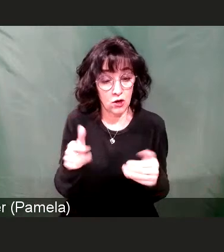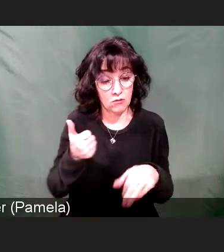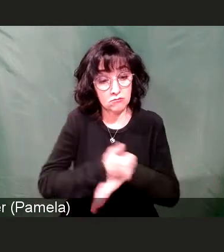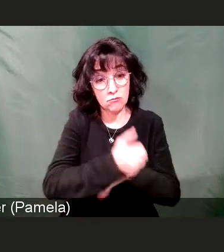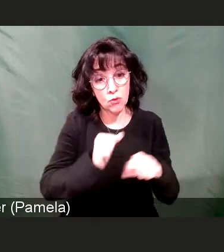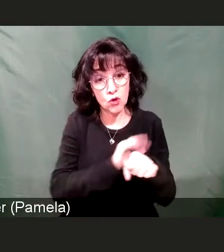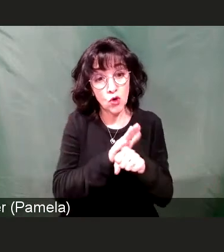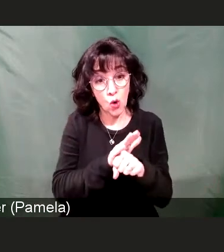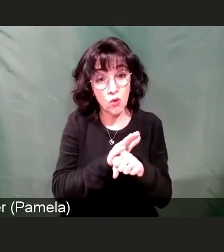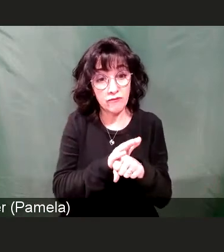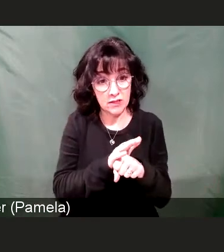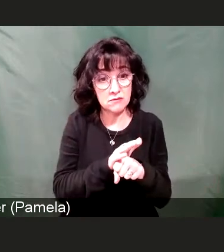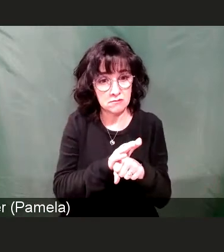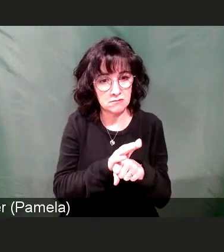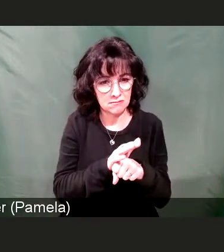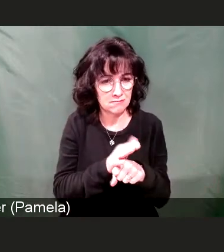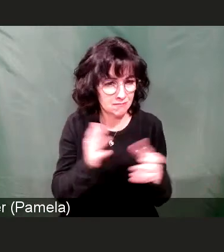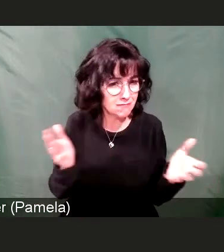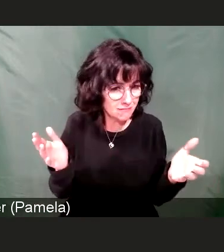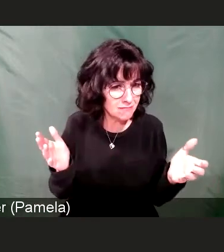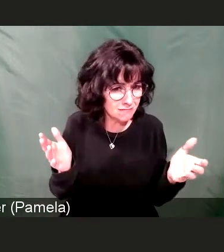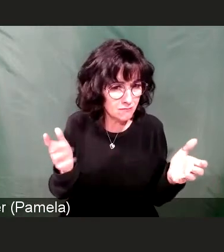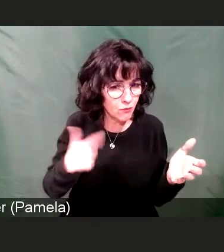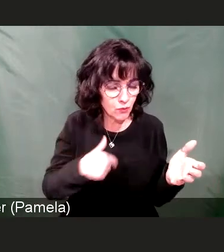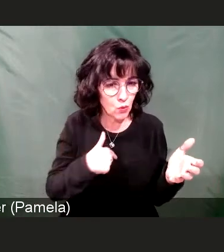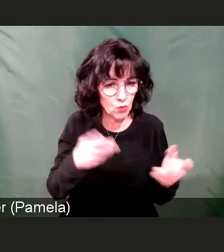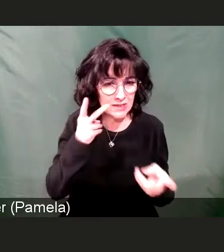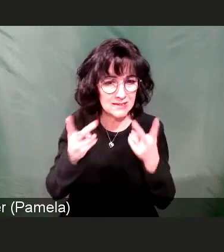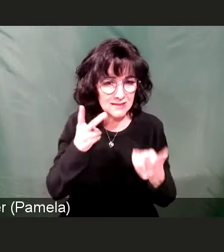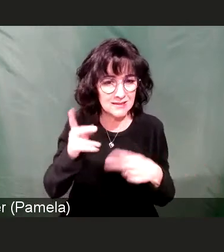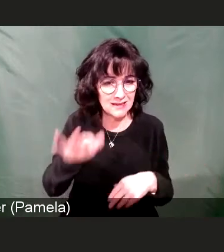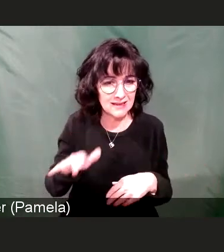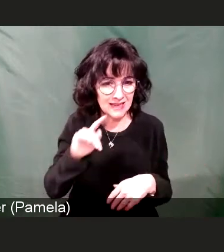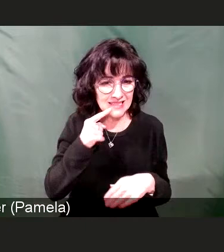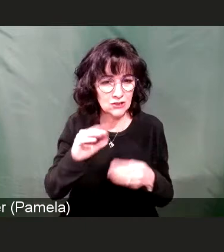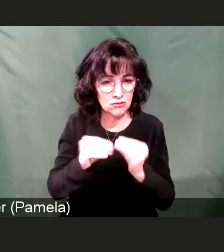The good news is, is that we have been seeing a drop